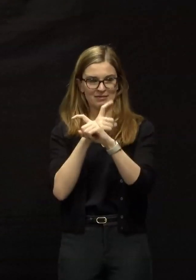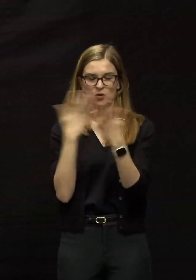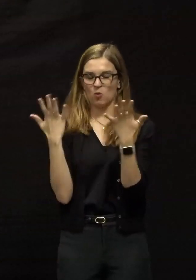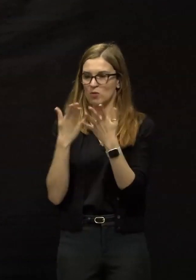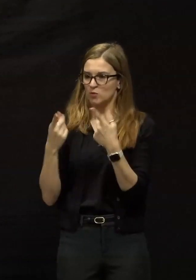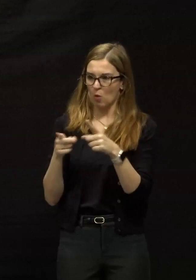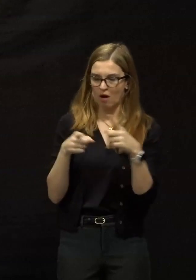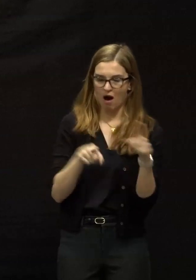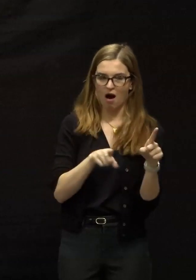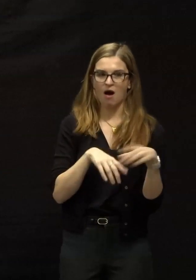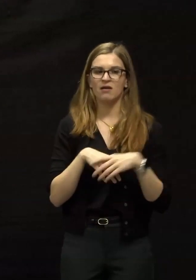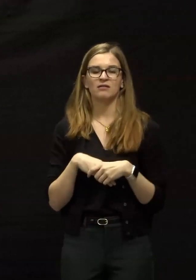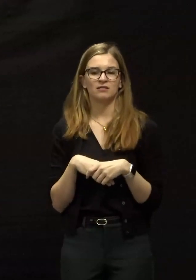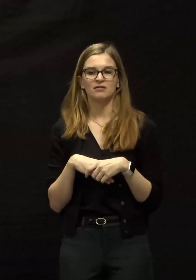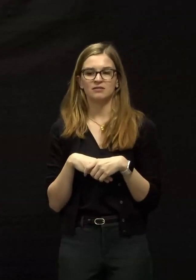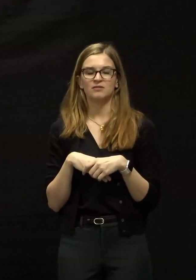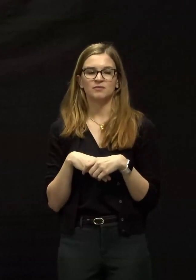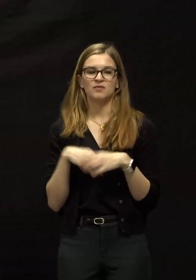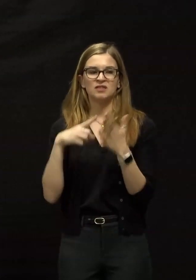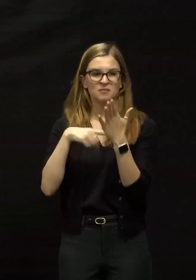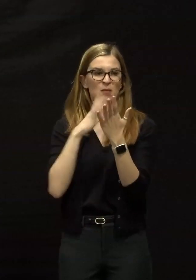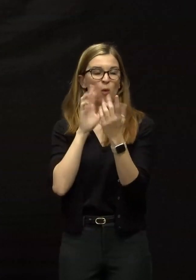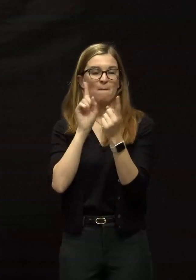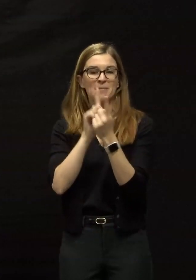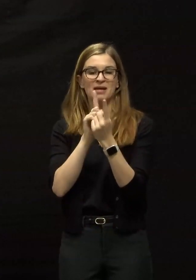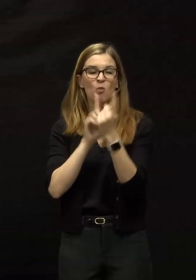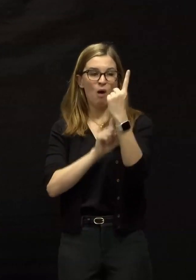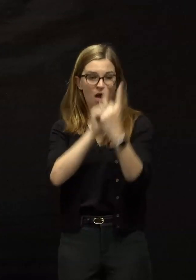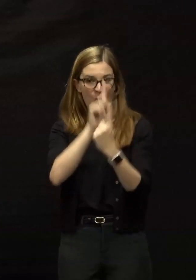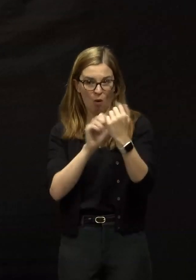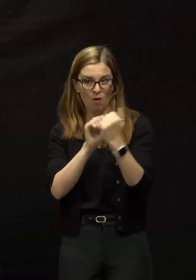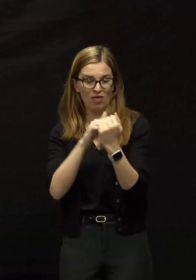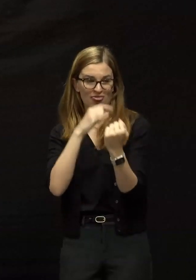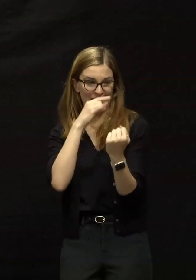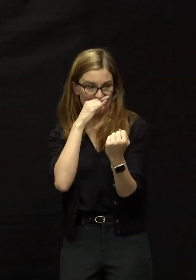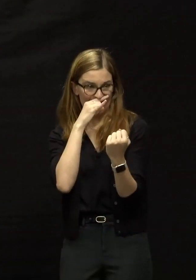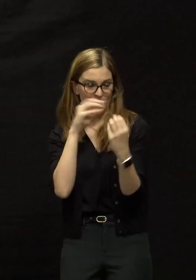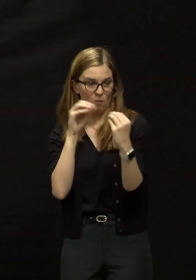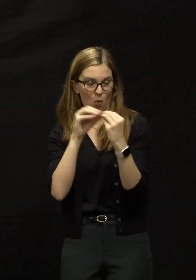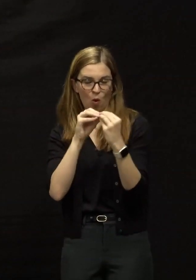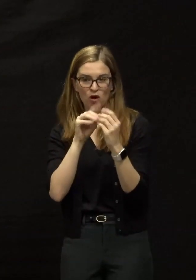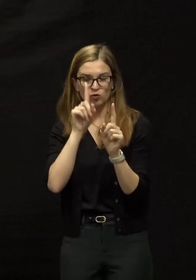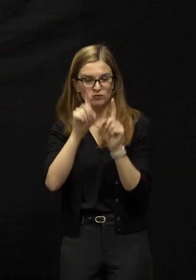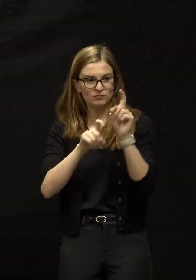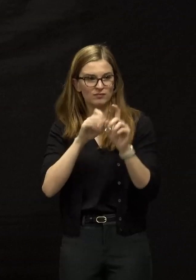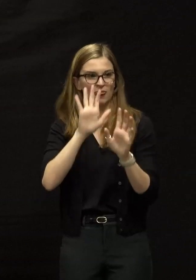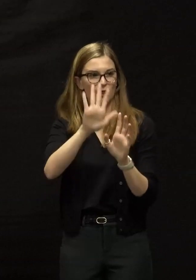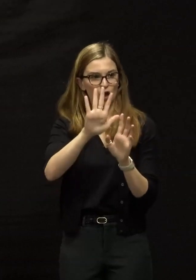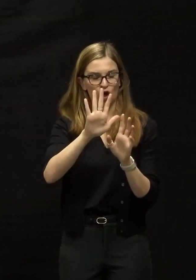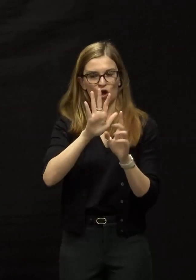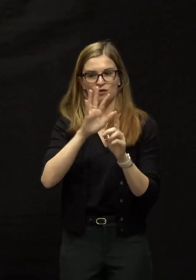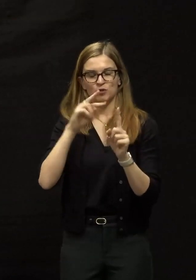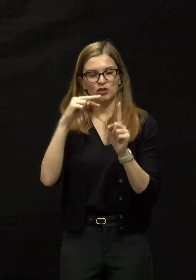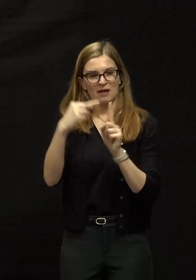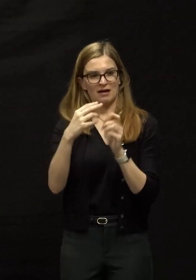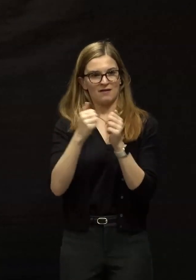depending on how complex the situation is and what's going on. So we'll meet one-on-one with the child. Again, more to ask some questions